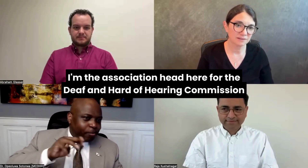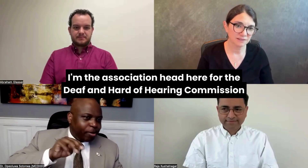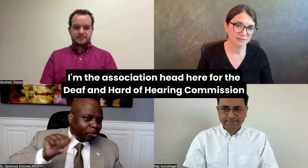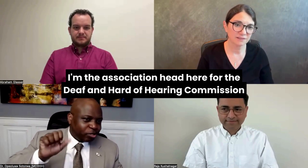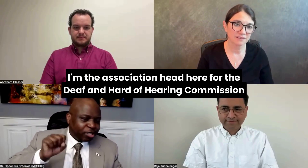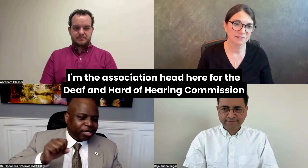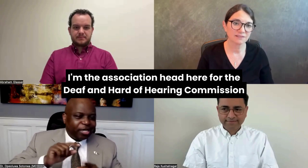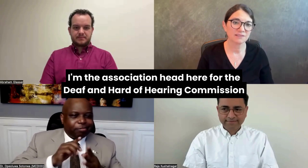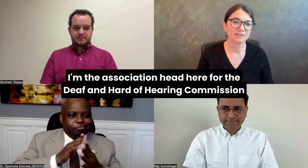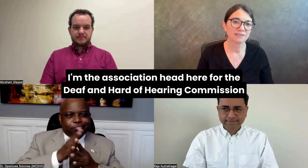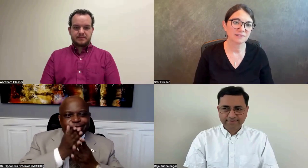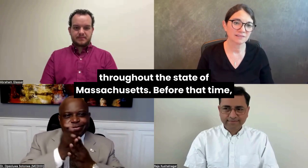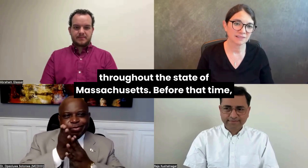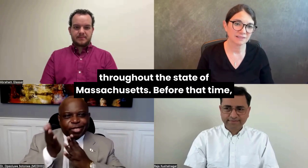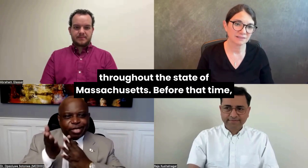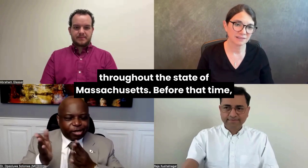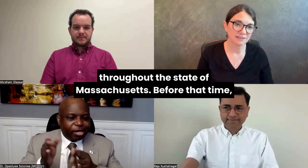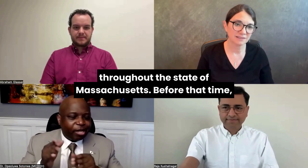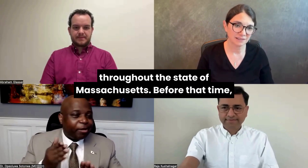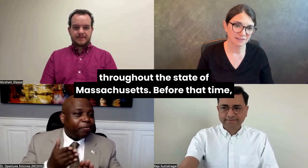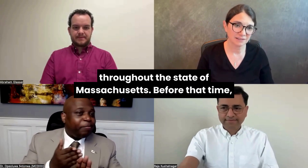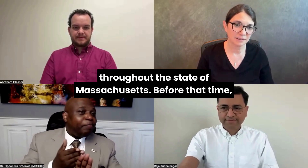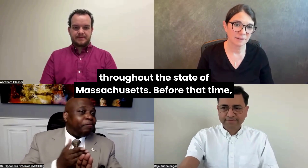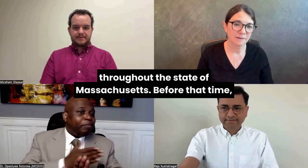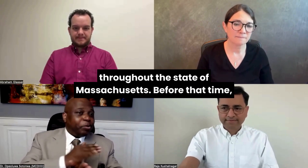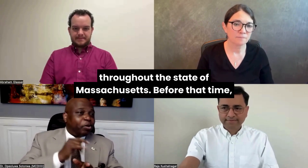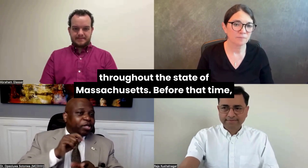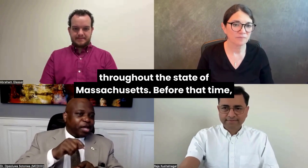throughout the state of Massachusetts. Before that time,